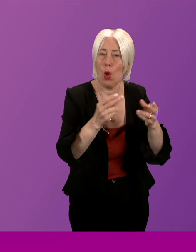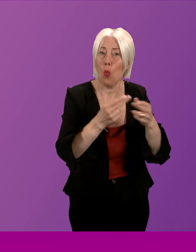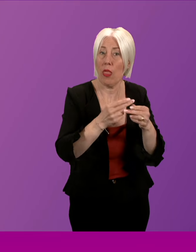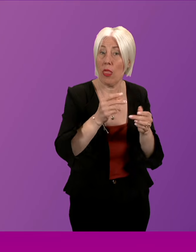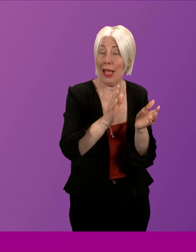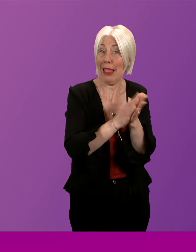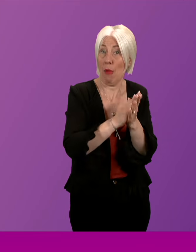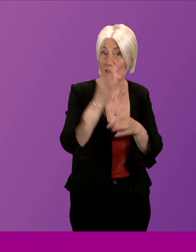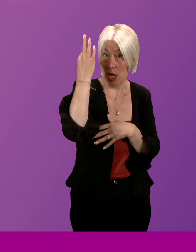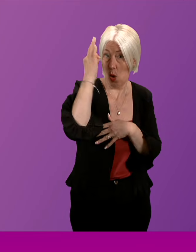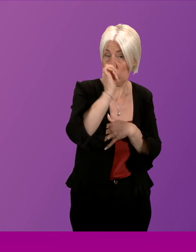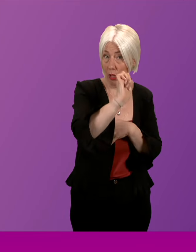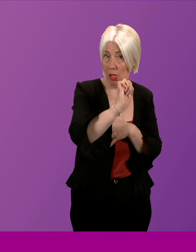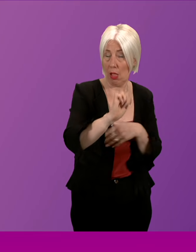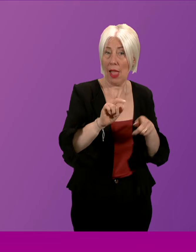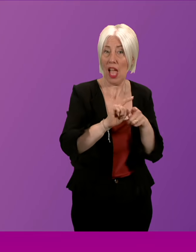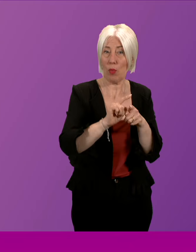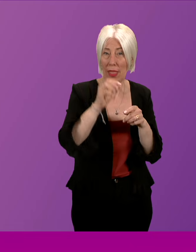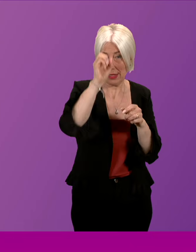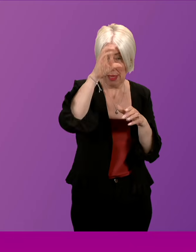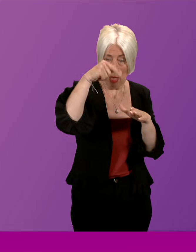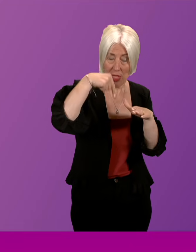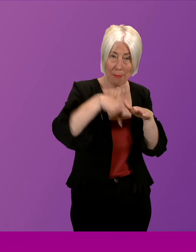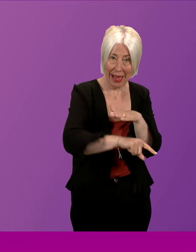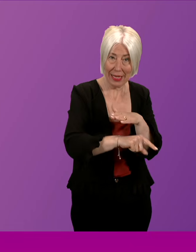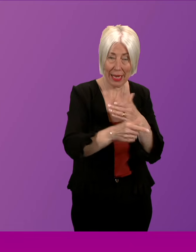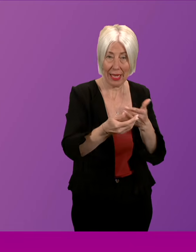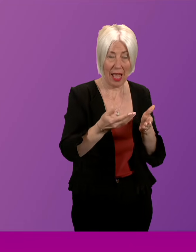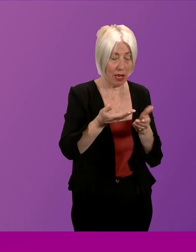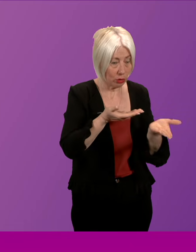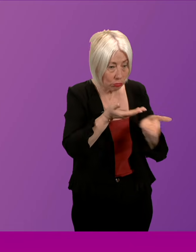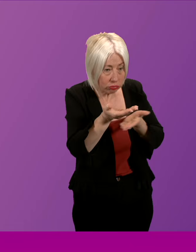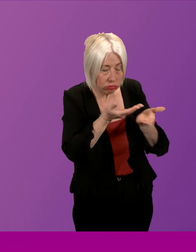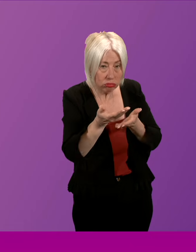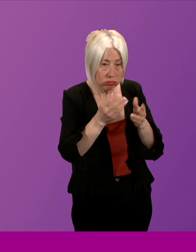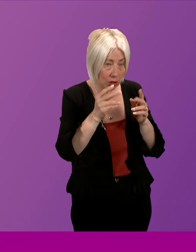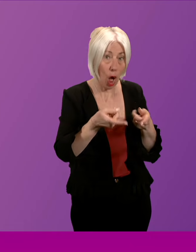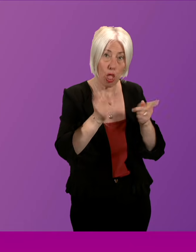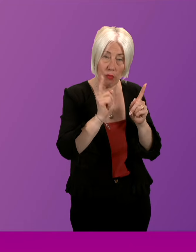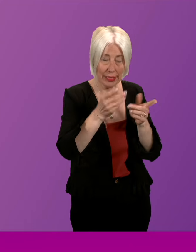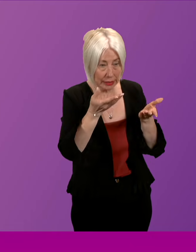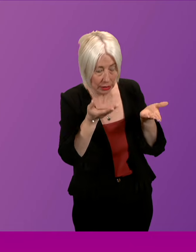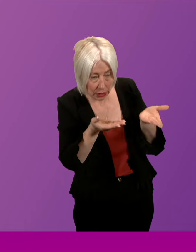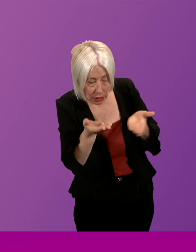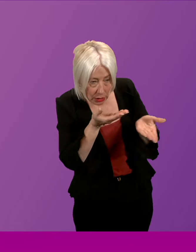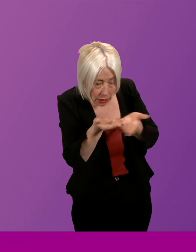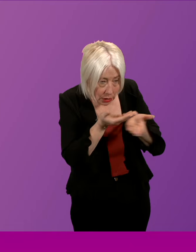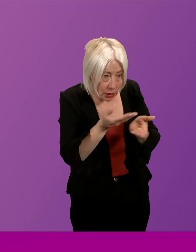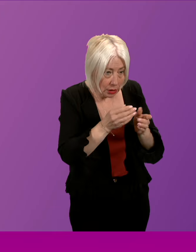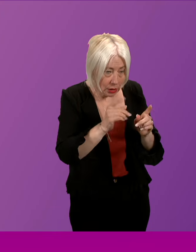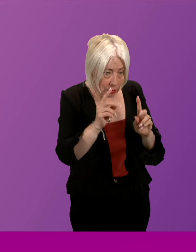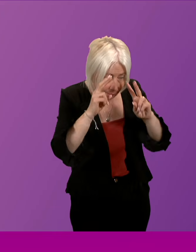and the Mining Remediation Authority in the carrying out of the detailed investigation